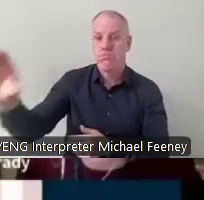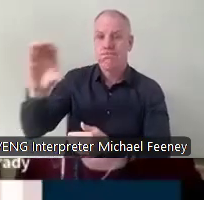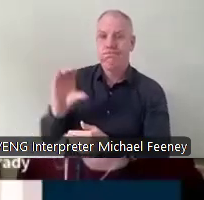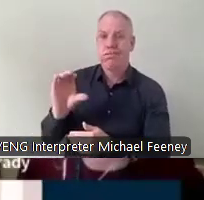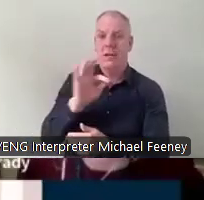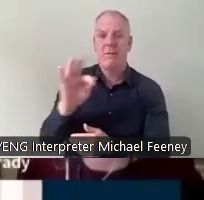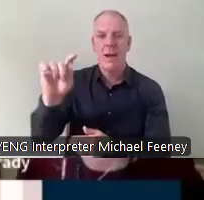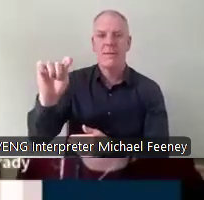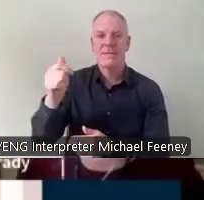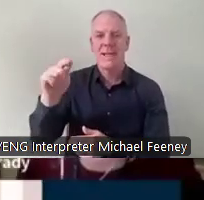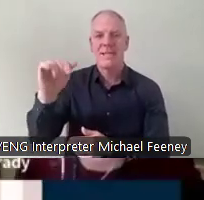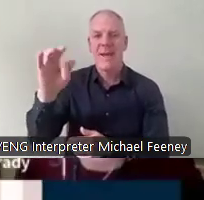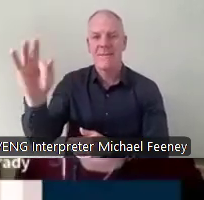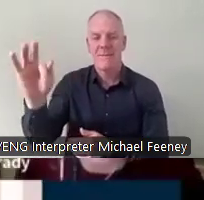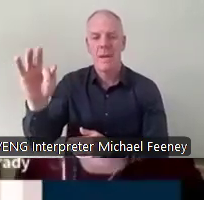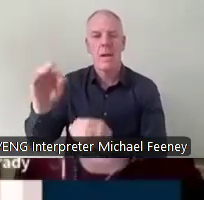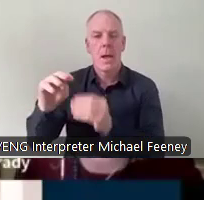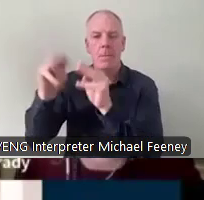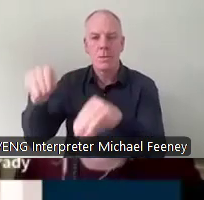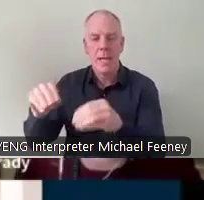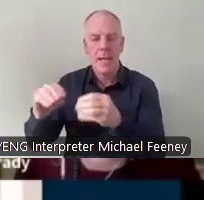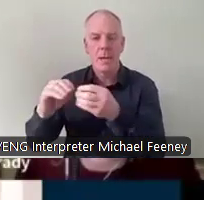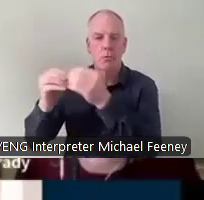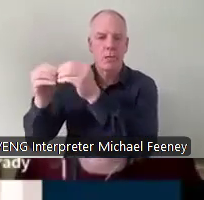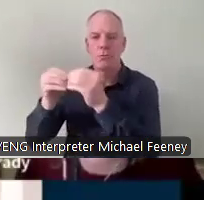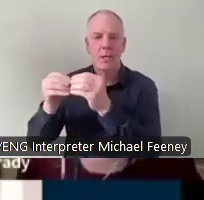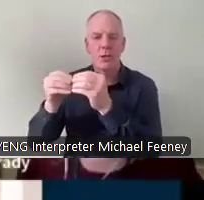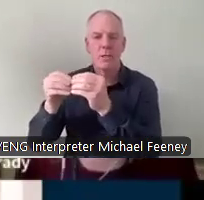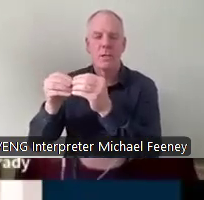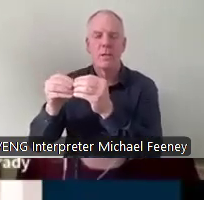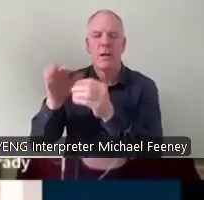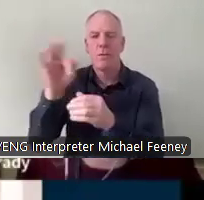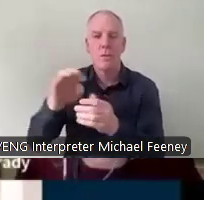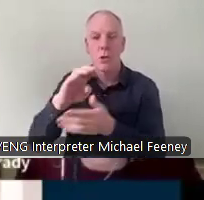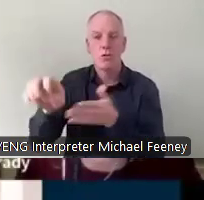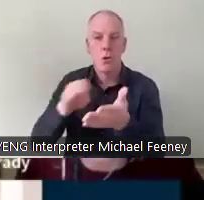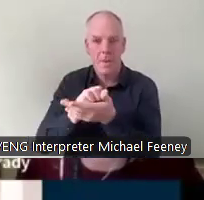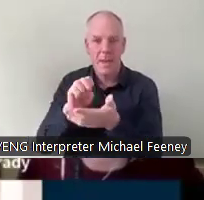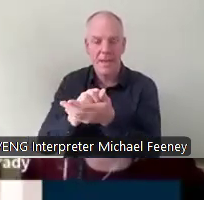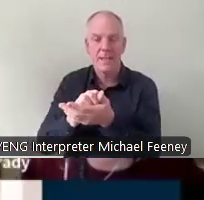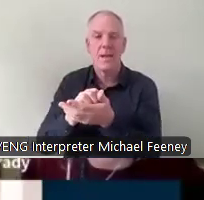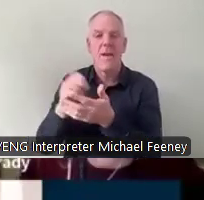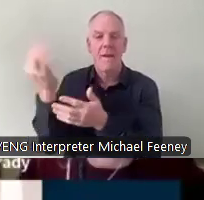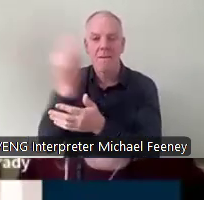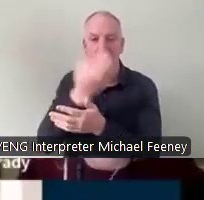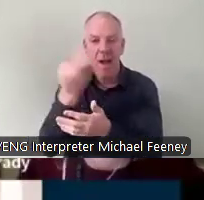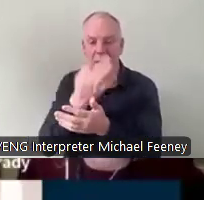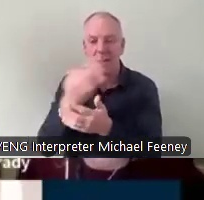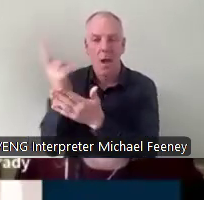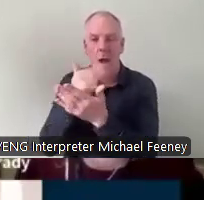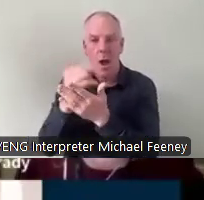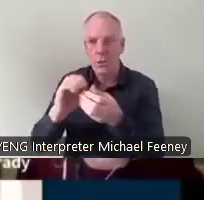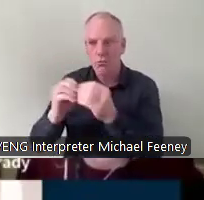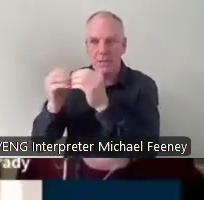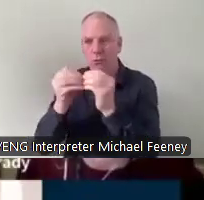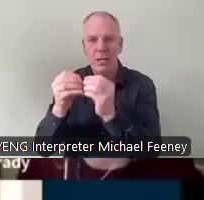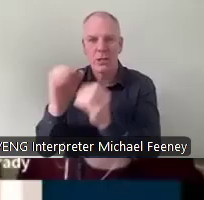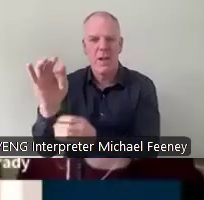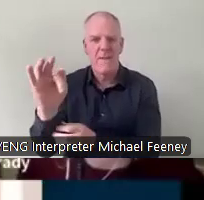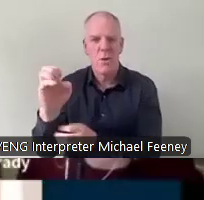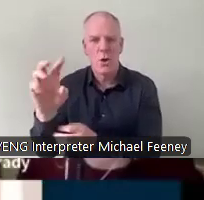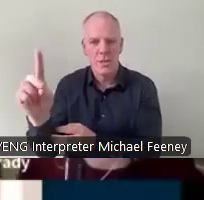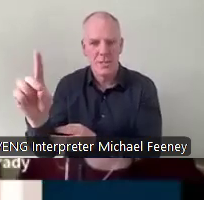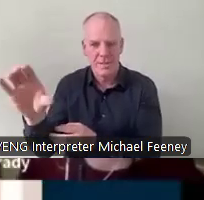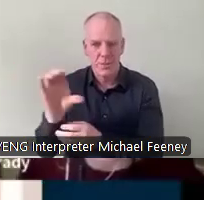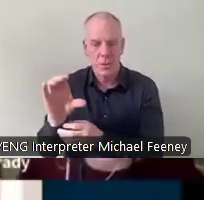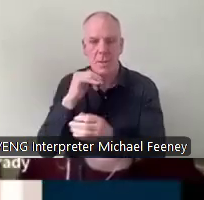Museum Restoration Fund, that's the European Fine Art Fair's Museum Restoration Fund, enabling us to embark on an extensive Conservation and Research Project to address